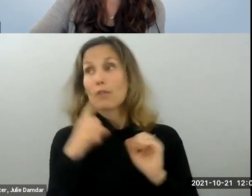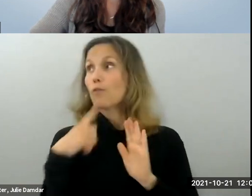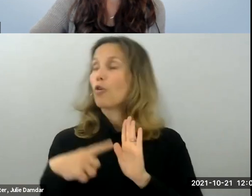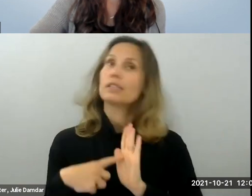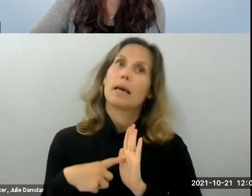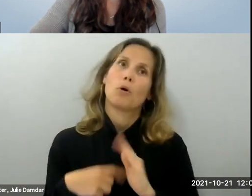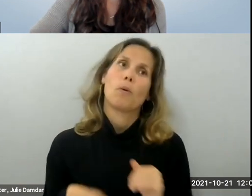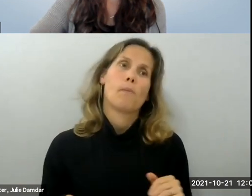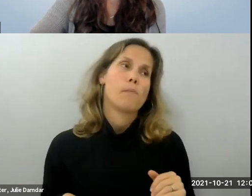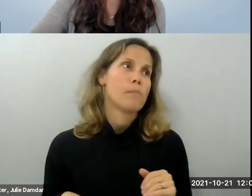Lisa Saldana (she/her/hers): How many.